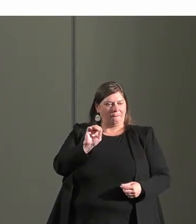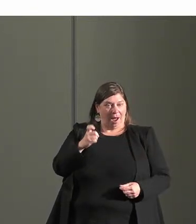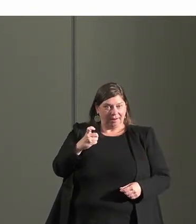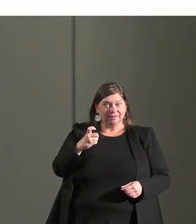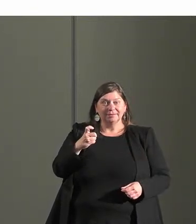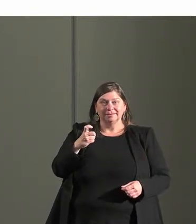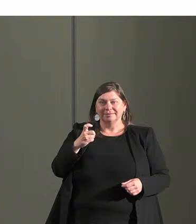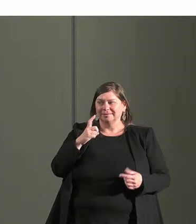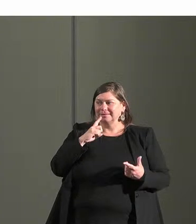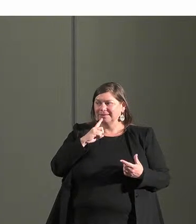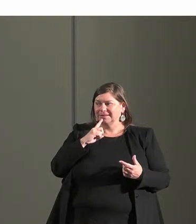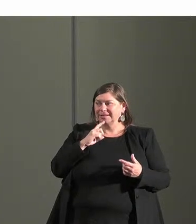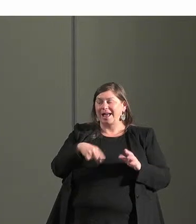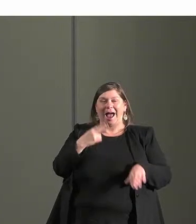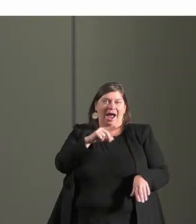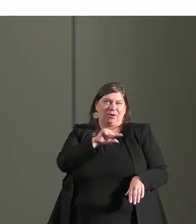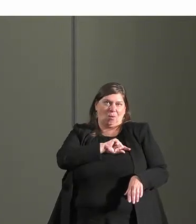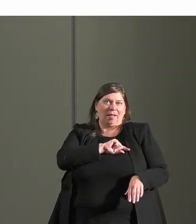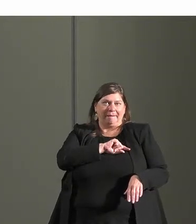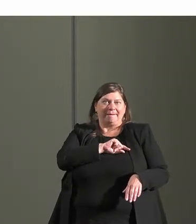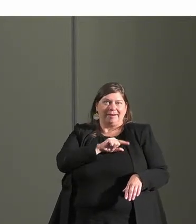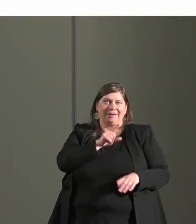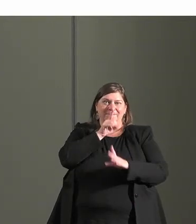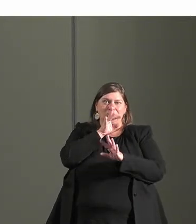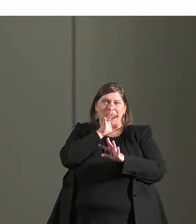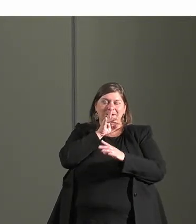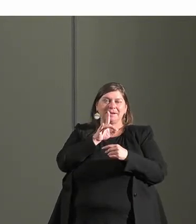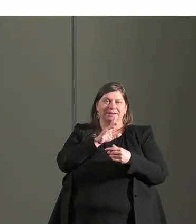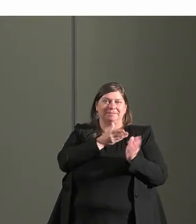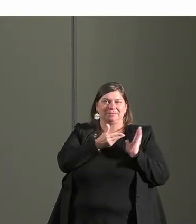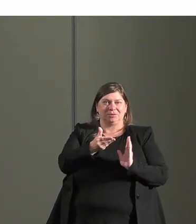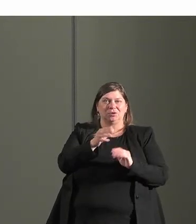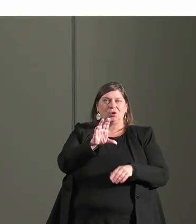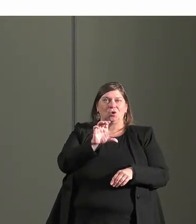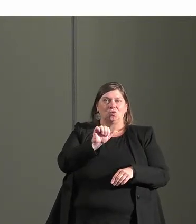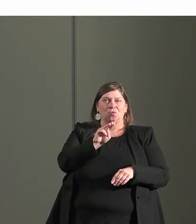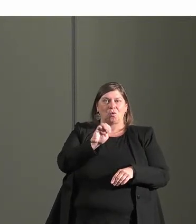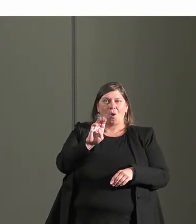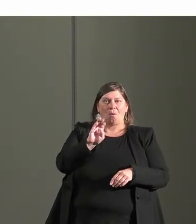select speech on the Chrome box. We will bring the high